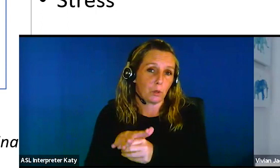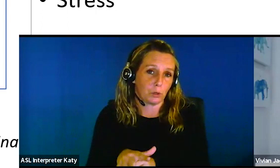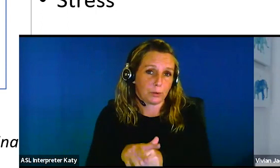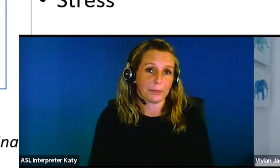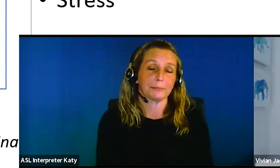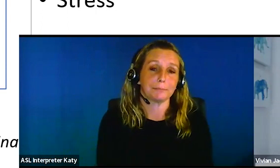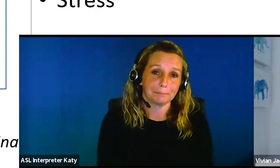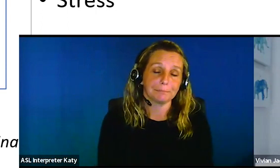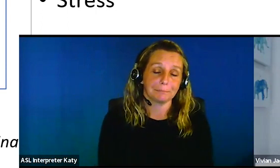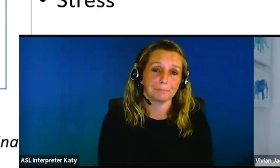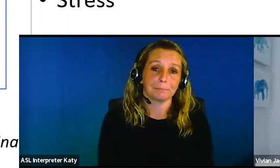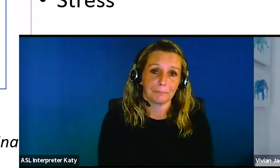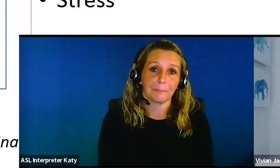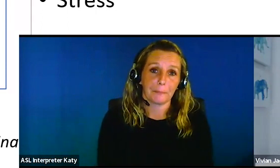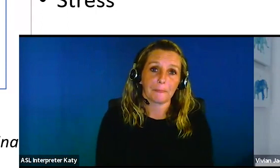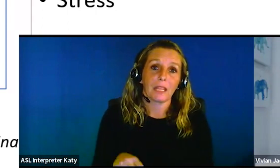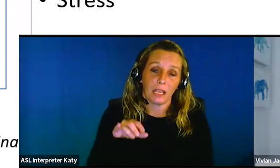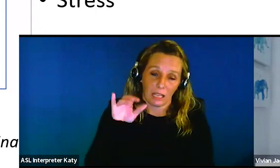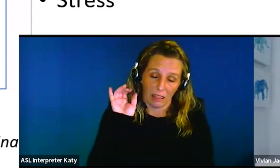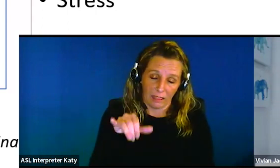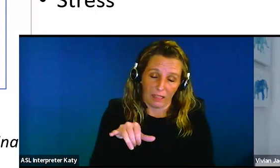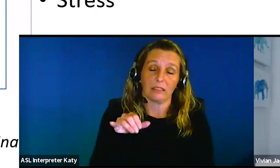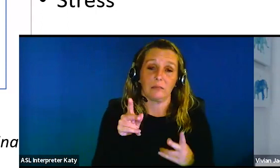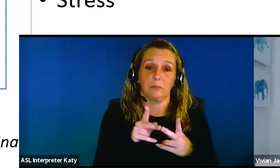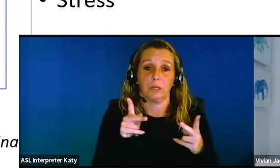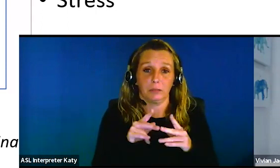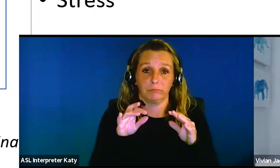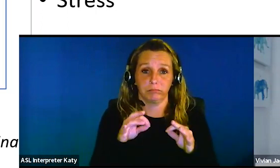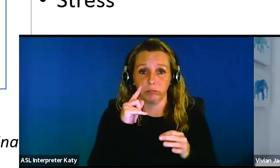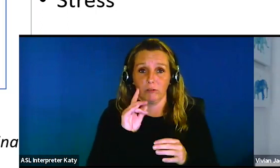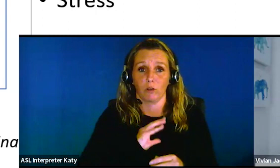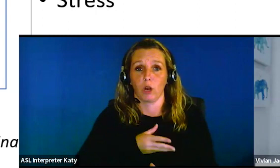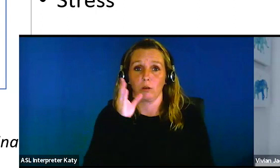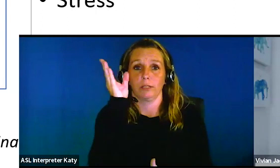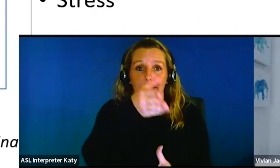This is a place where our intervention